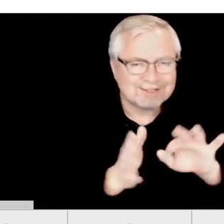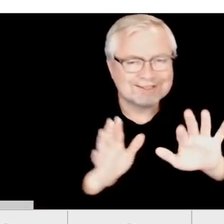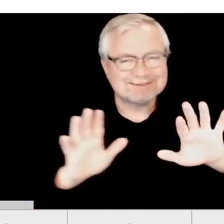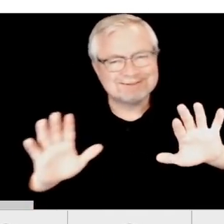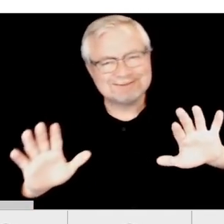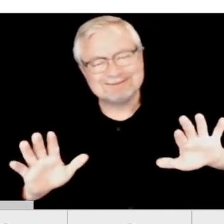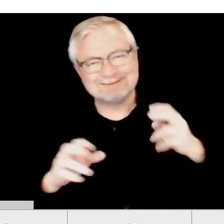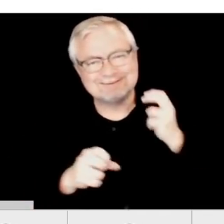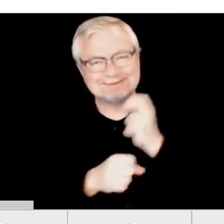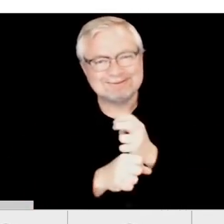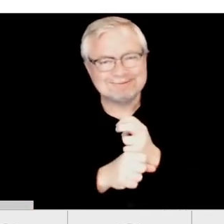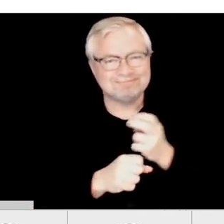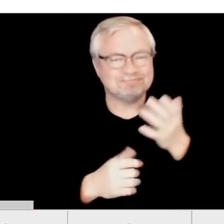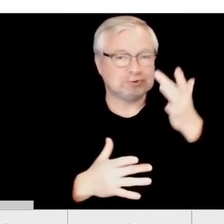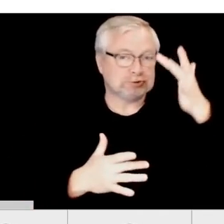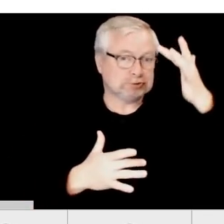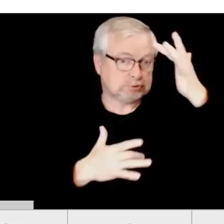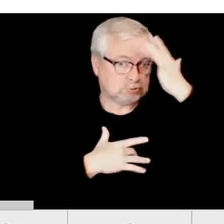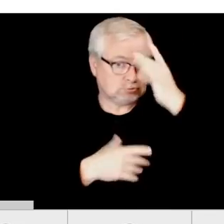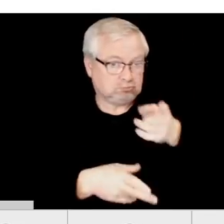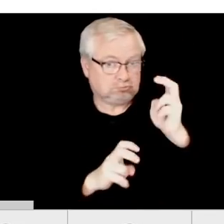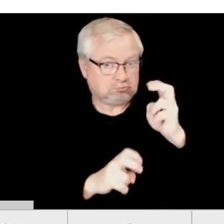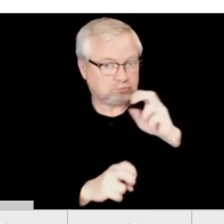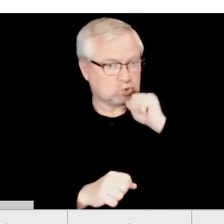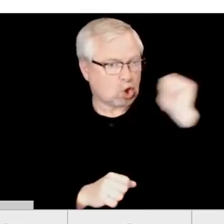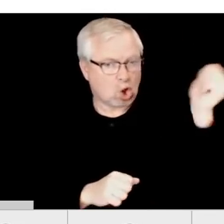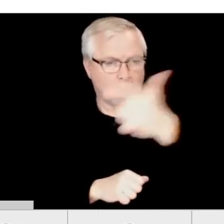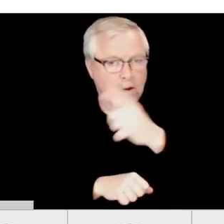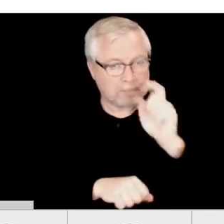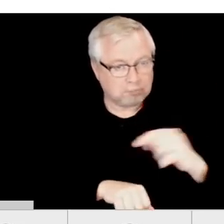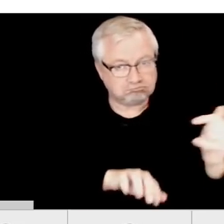required hospital care or has asked for hospital care.